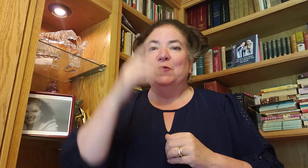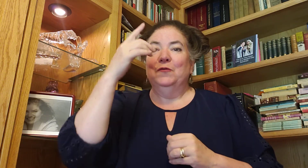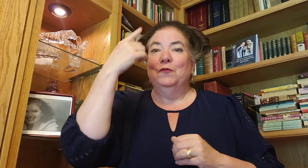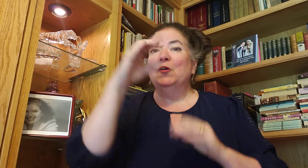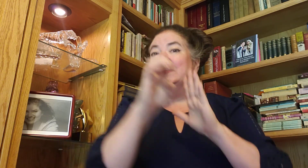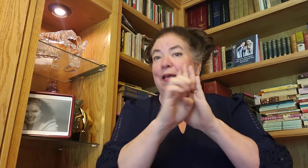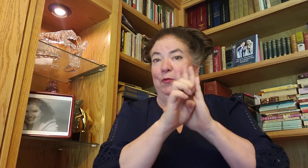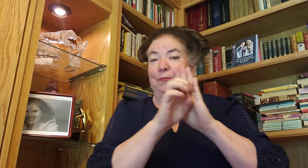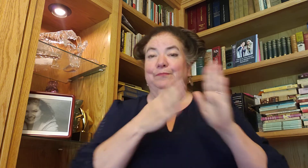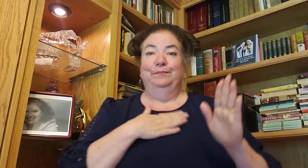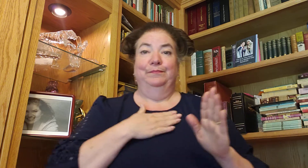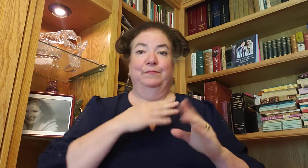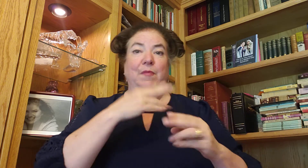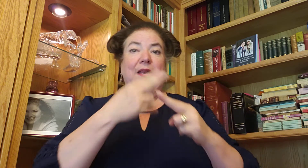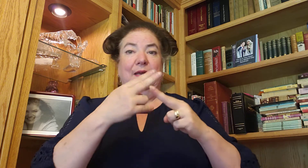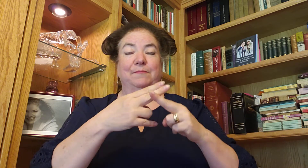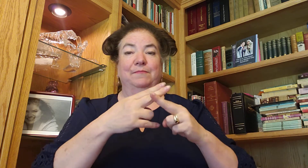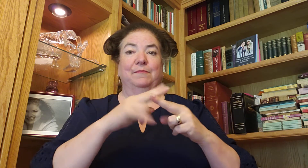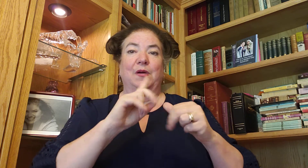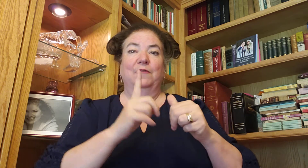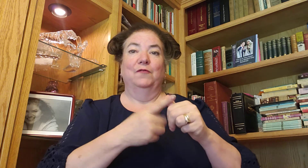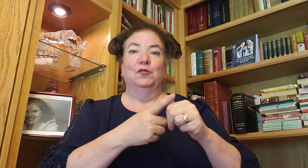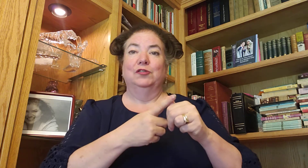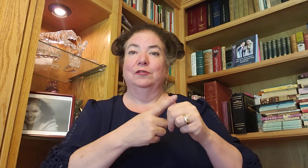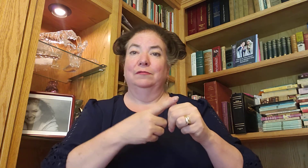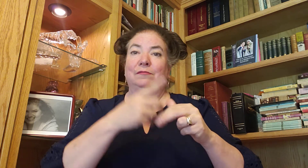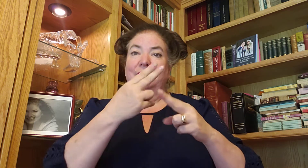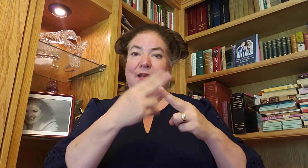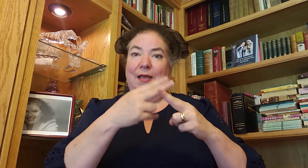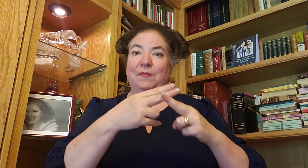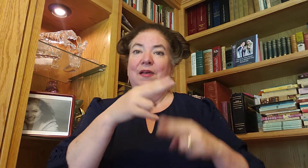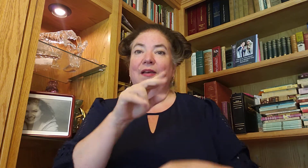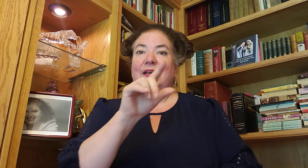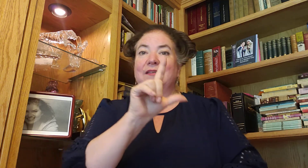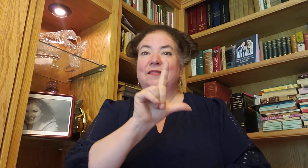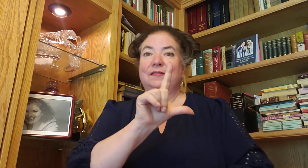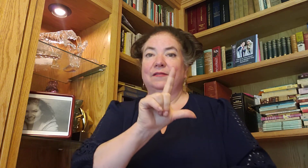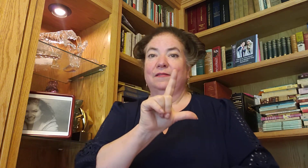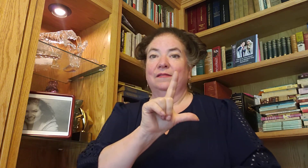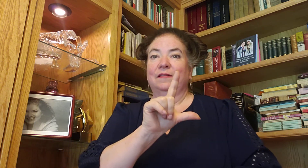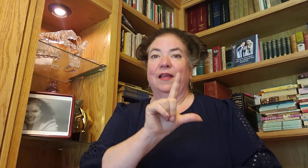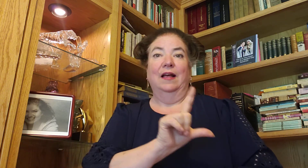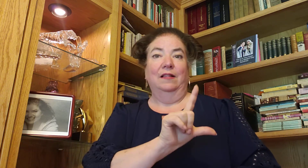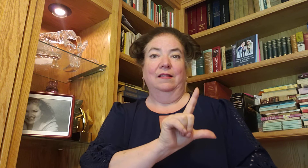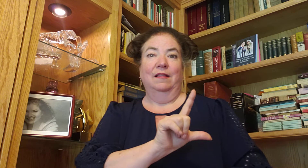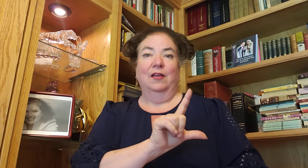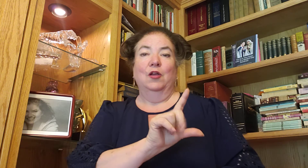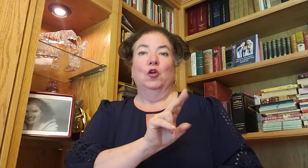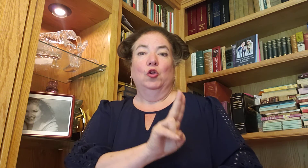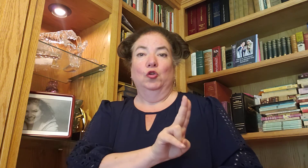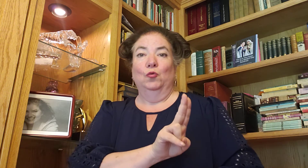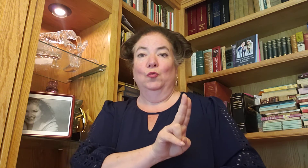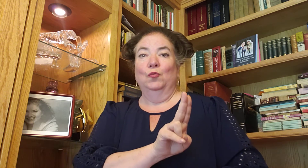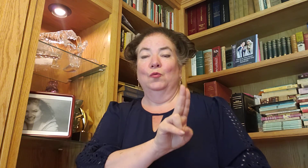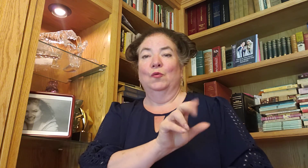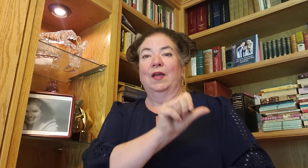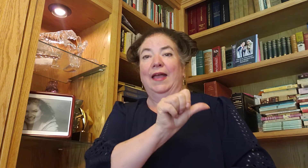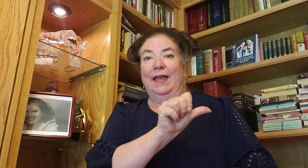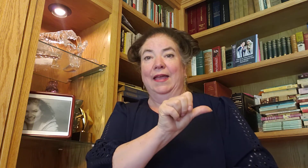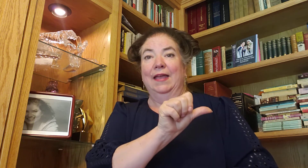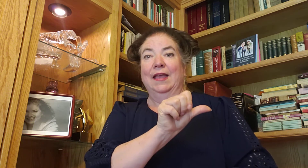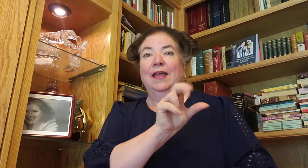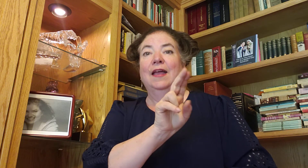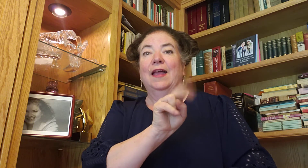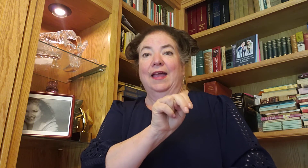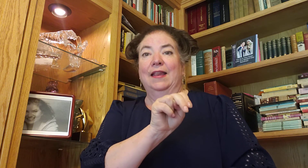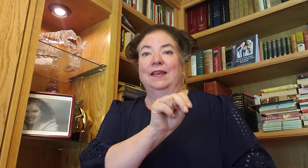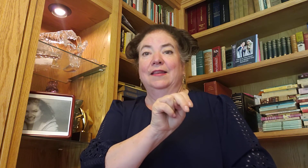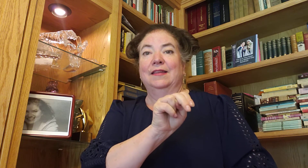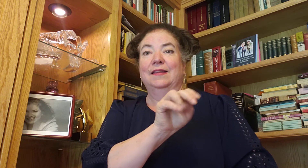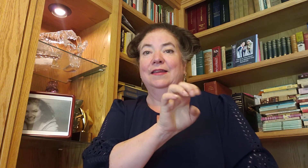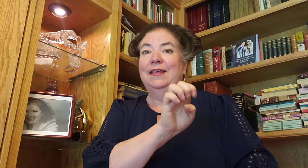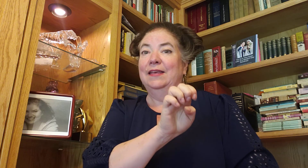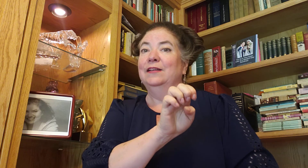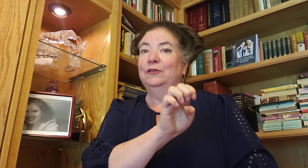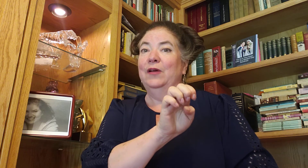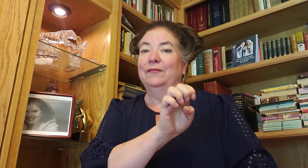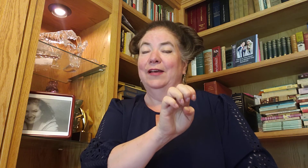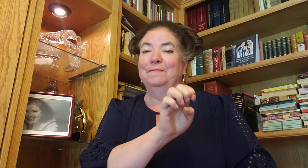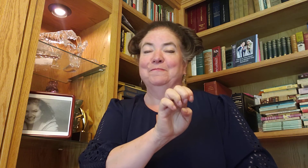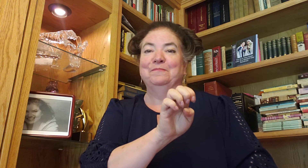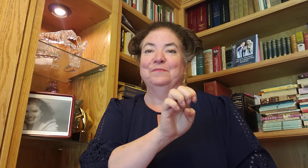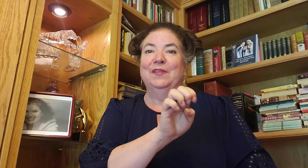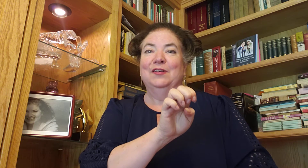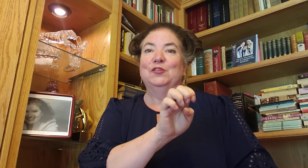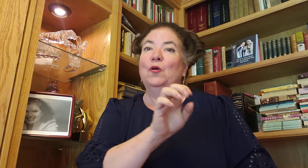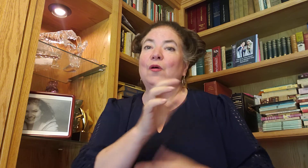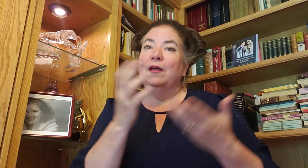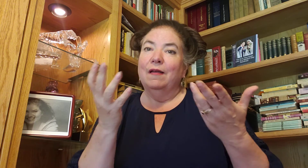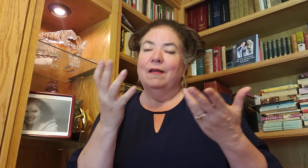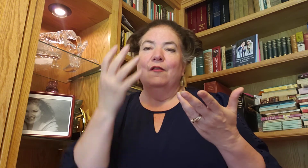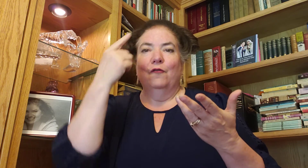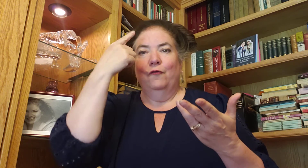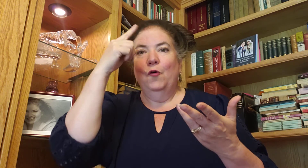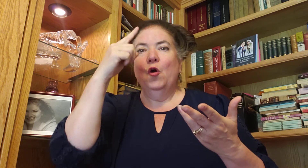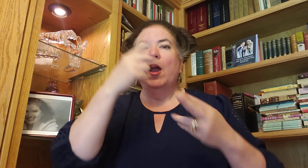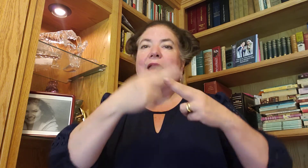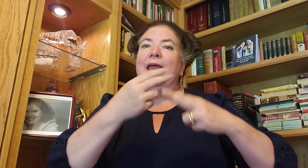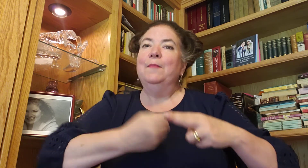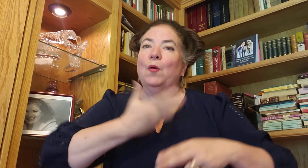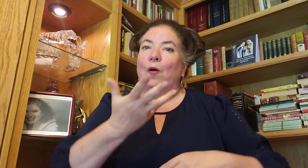For example, my name poem. My first name is "L", "U", "A", "N", "E" Luane, right? For a name poem